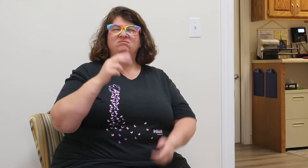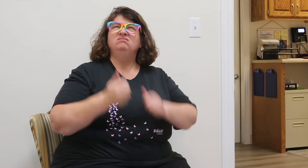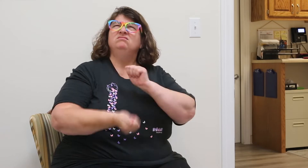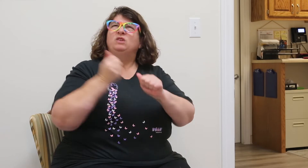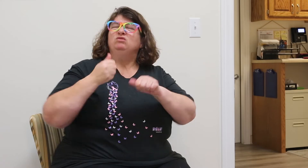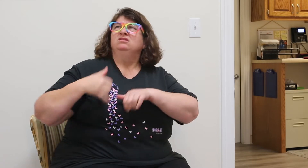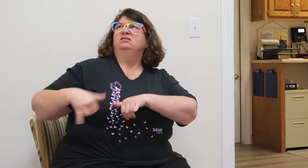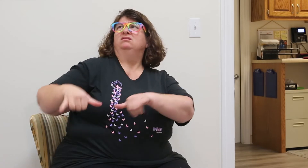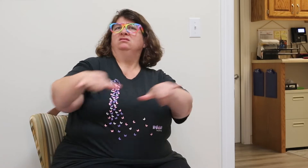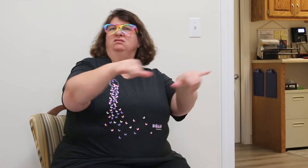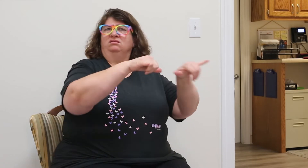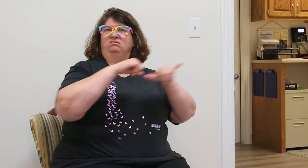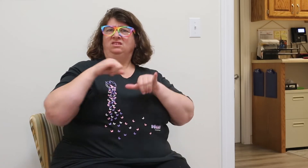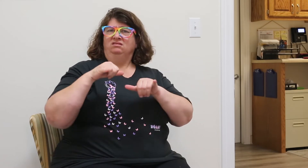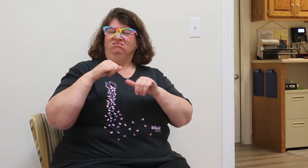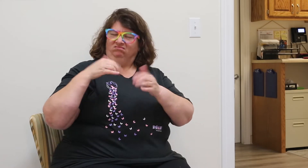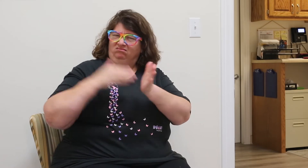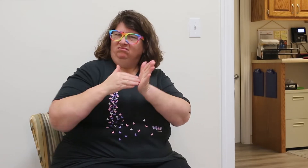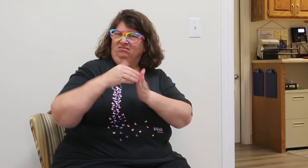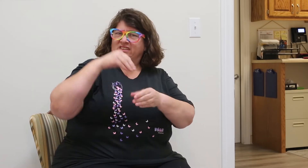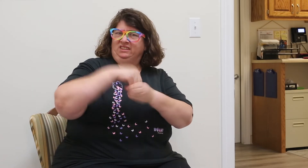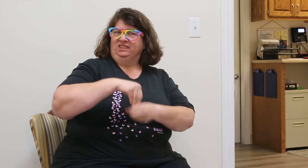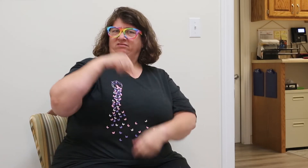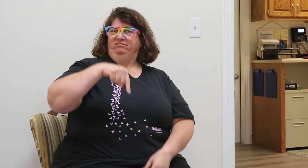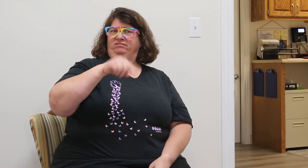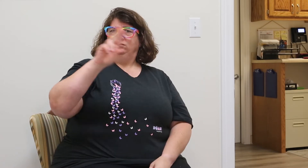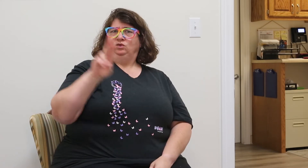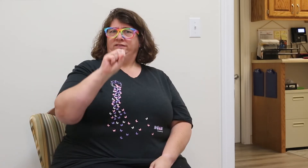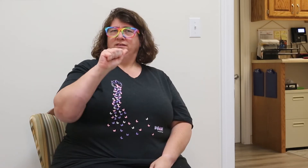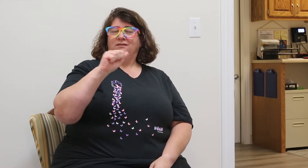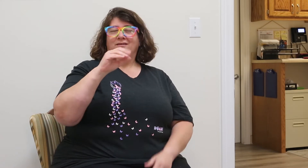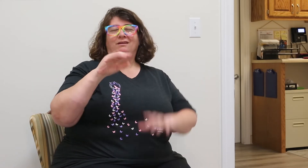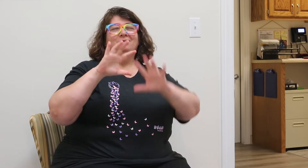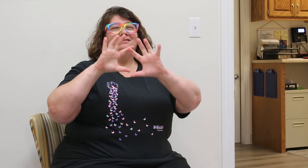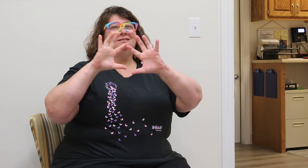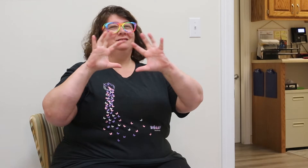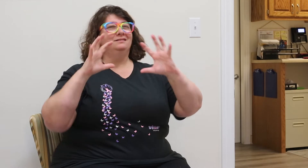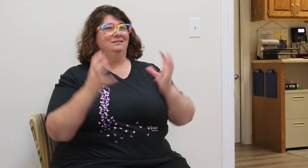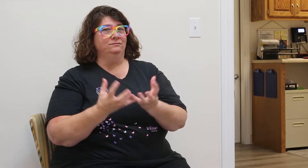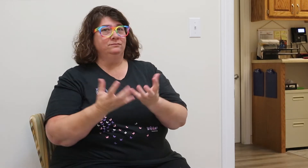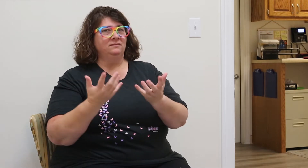which is the most common cancer in the United States and worldwide,